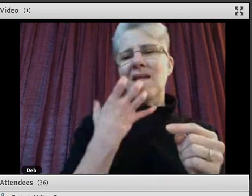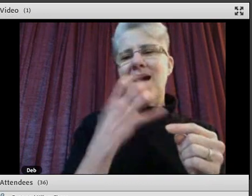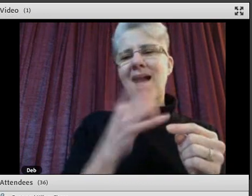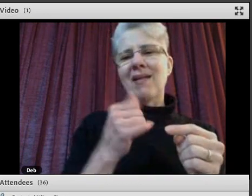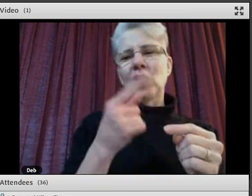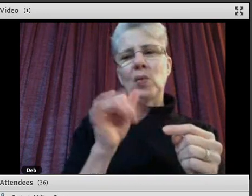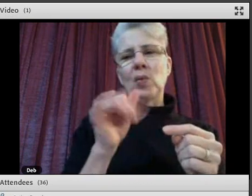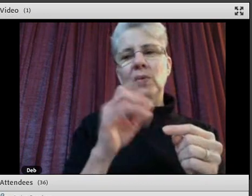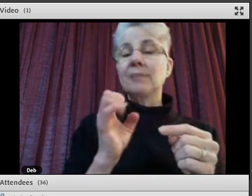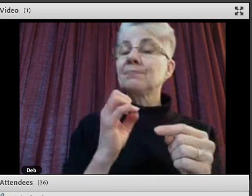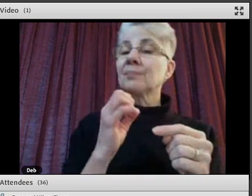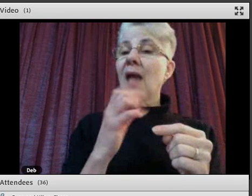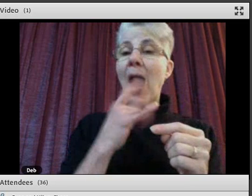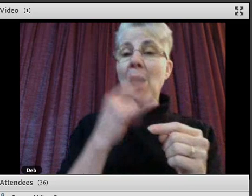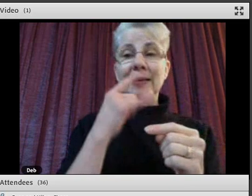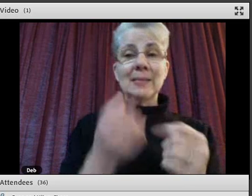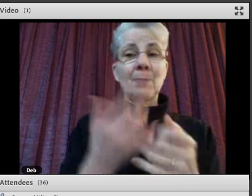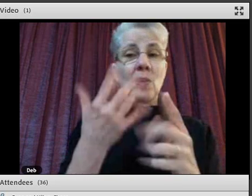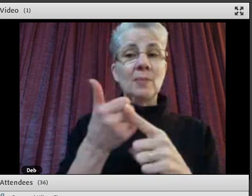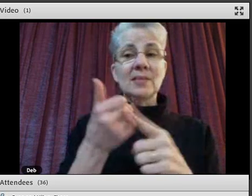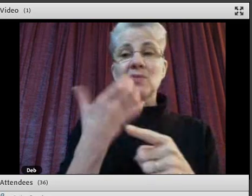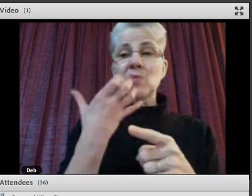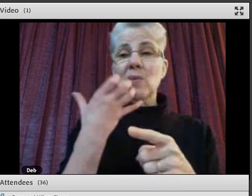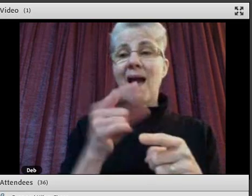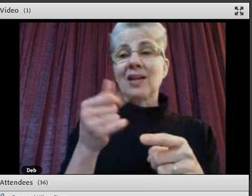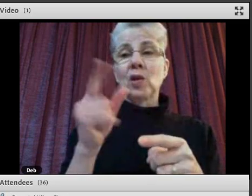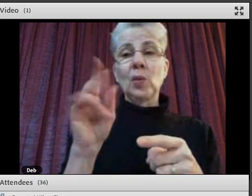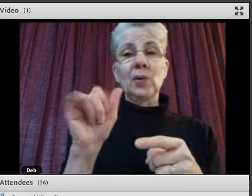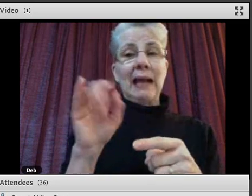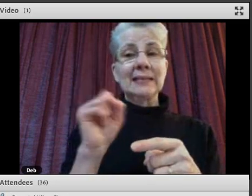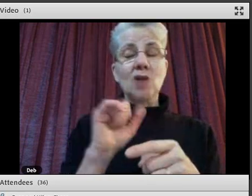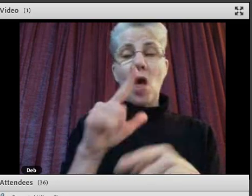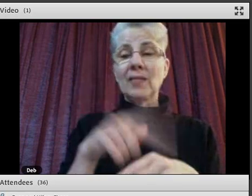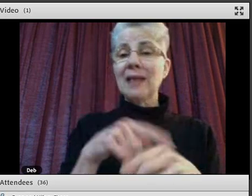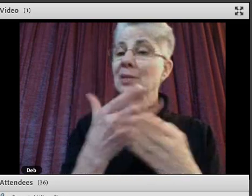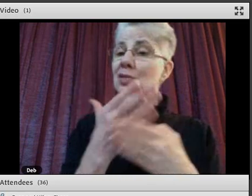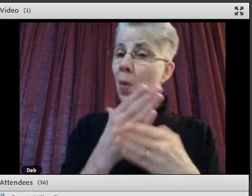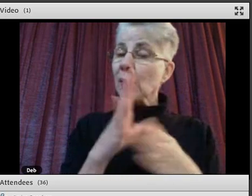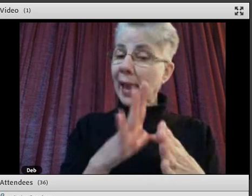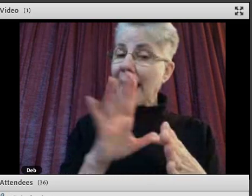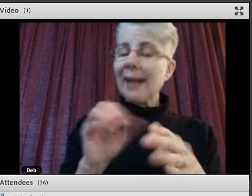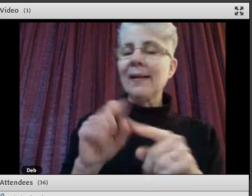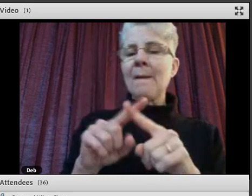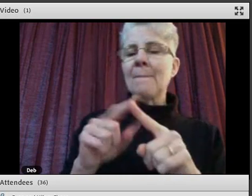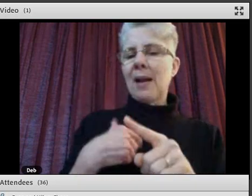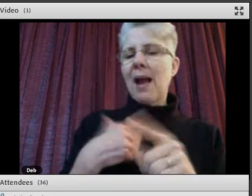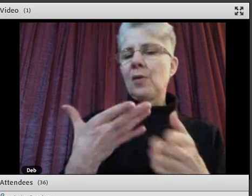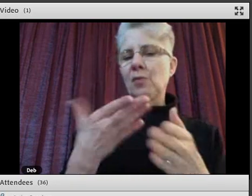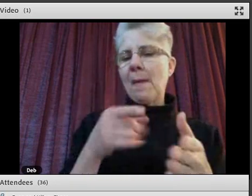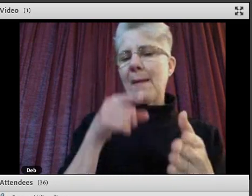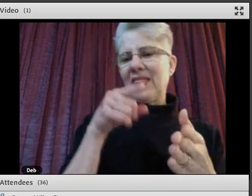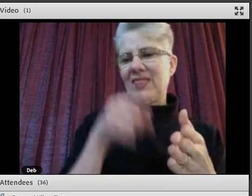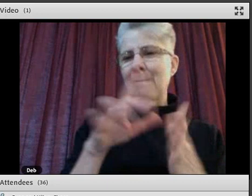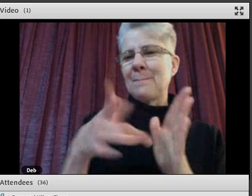And our kids burn themselves with hot glue guns all the time. So this one here, I would recommend for kids.